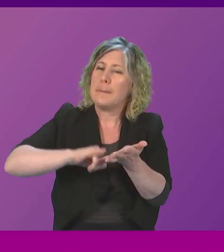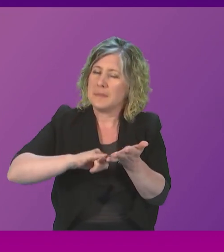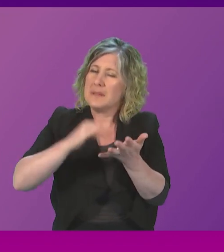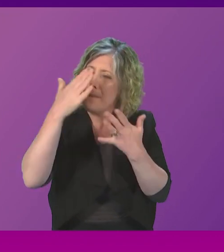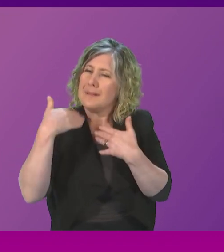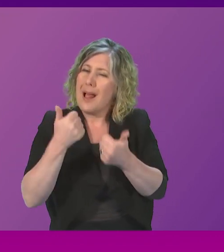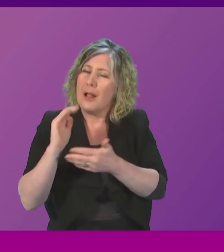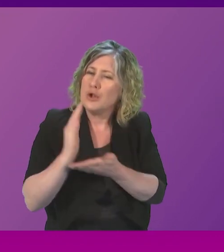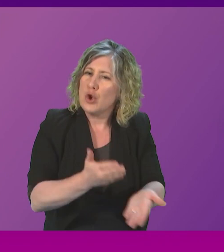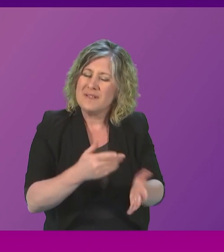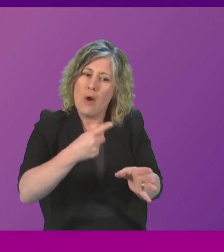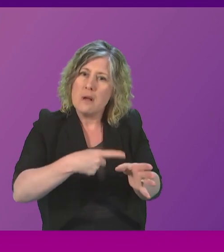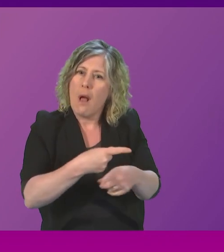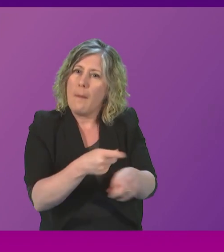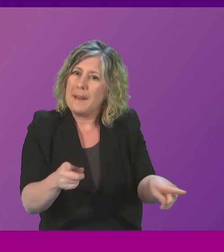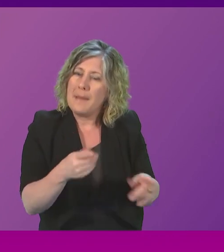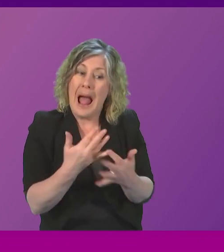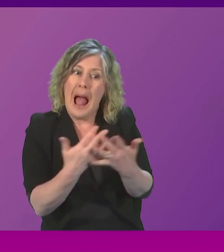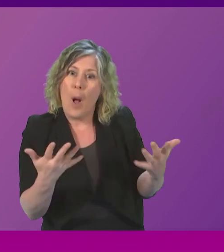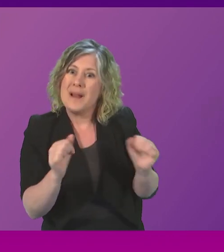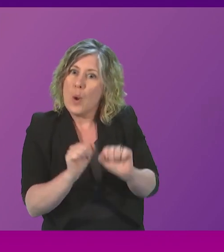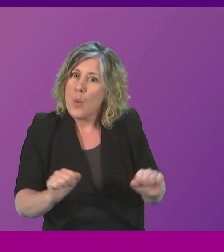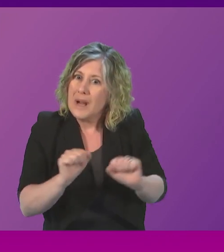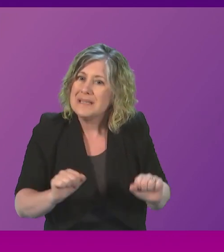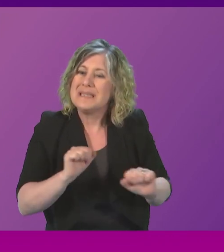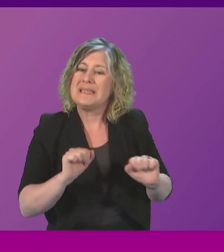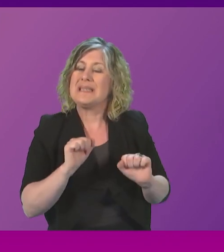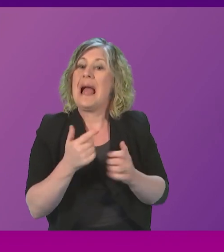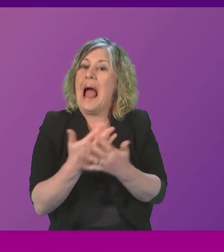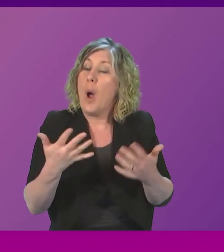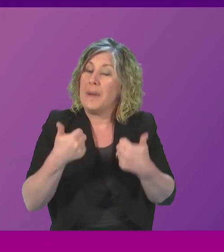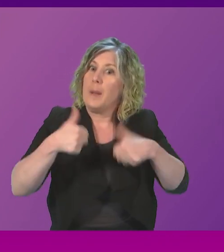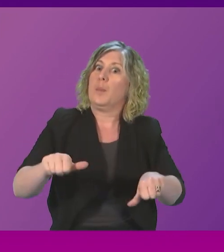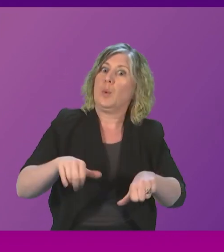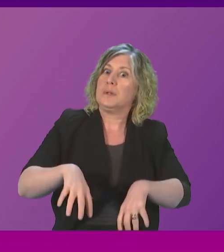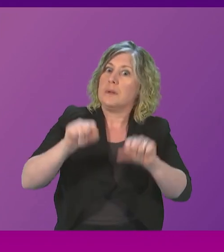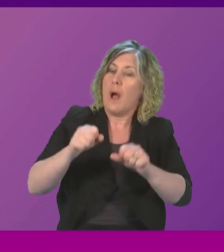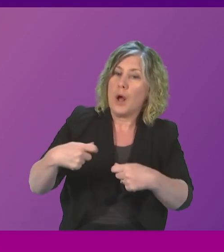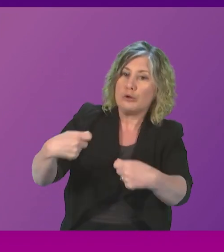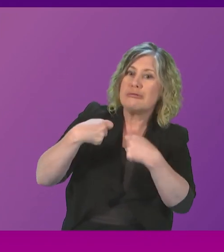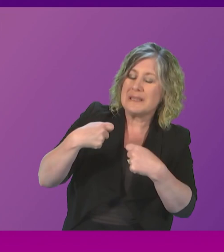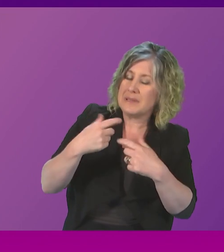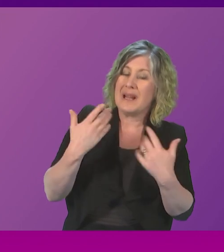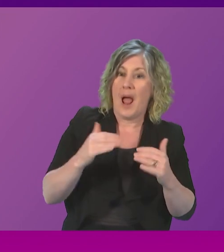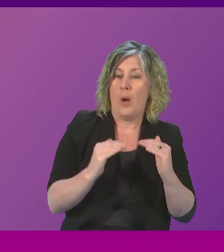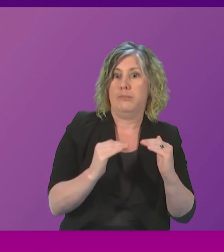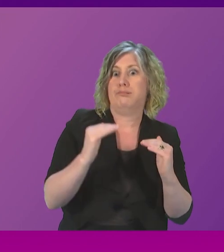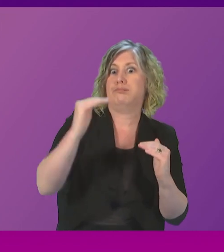child and adolescent mental health services, we see that the number of children who started treatment with CAMHS in the most recent quarter is the highest figure on record.